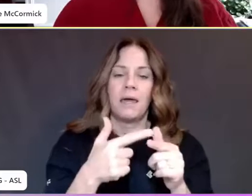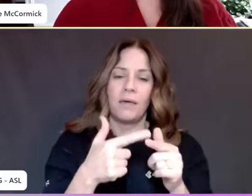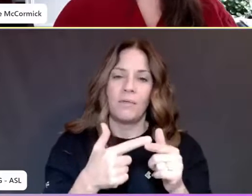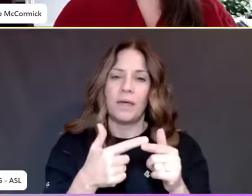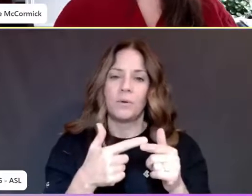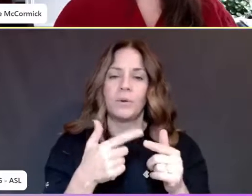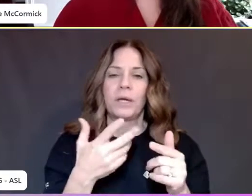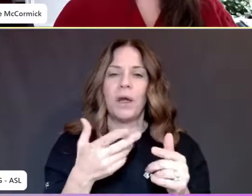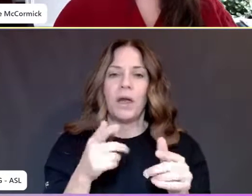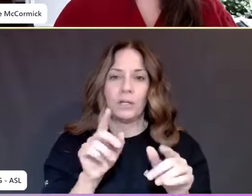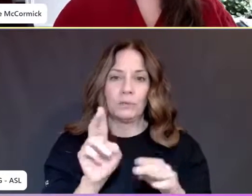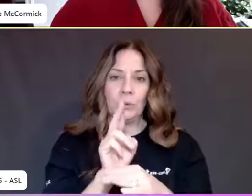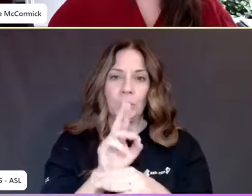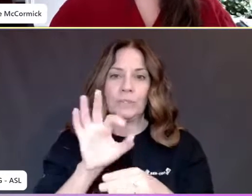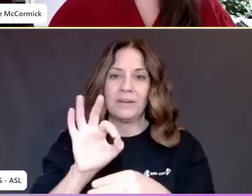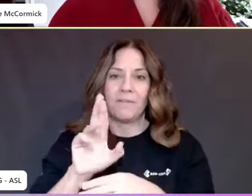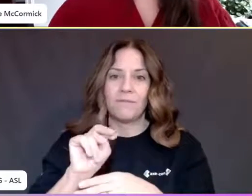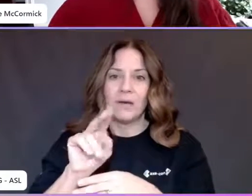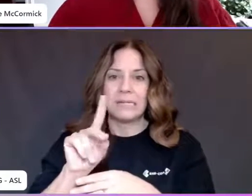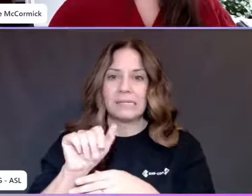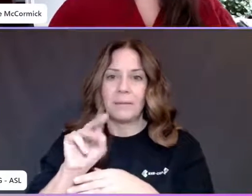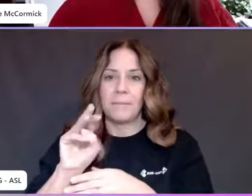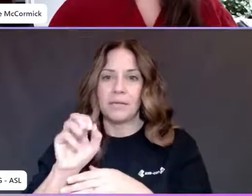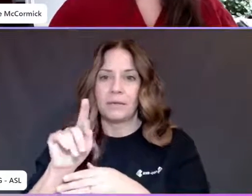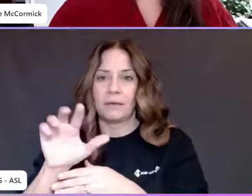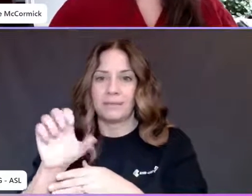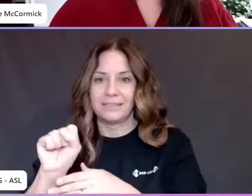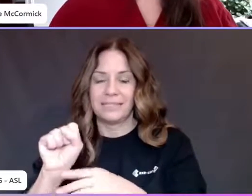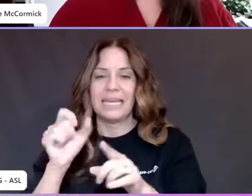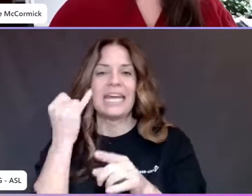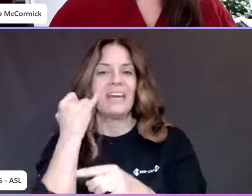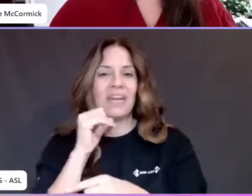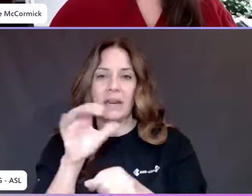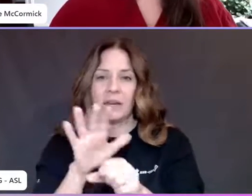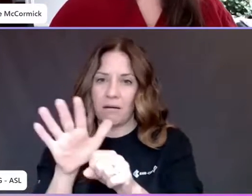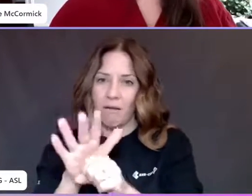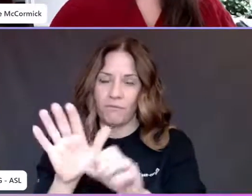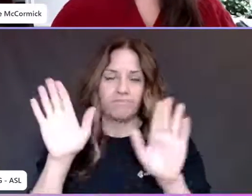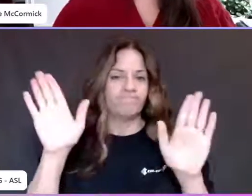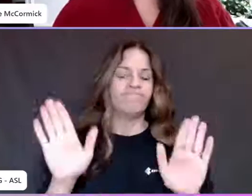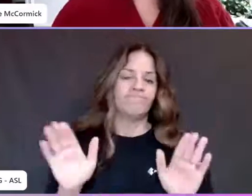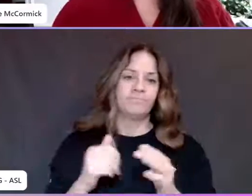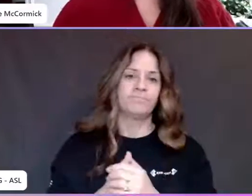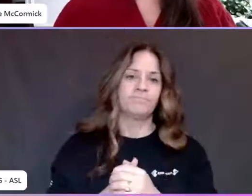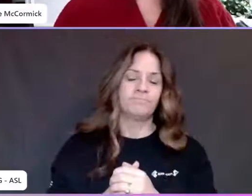processes on the scorecard and all the other things that are on the accessibility team. And then we are the